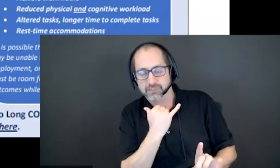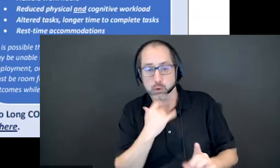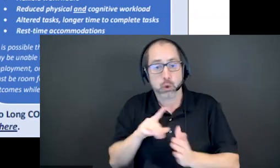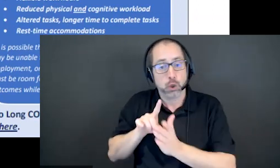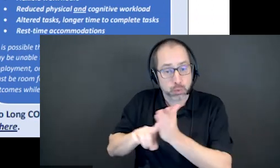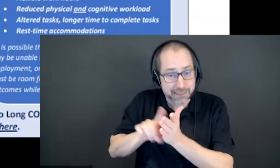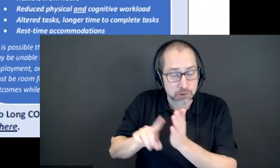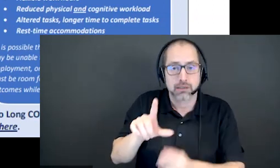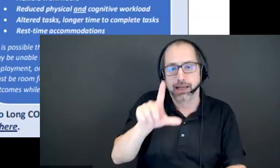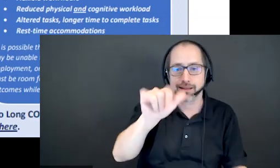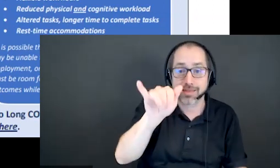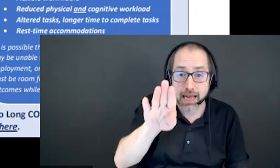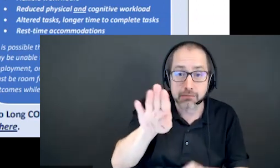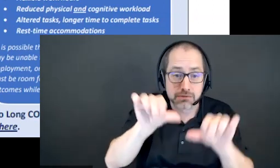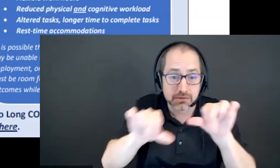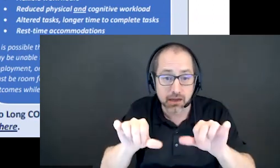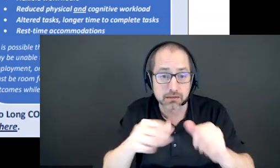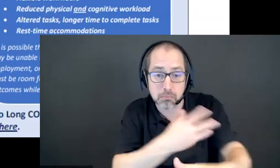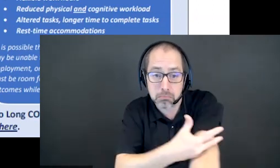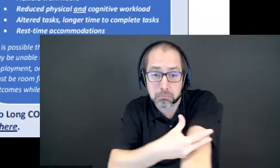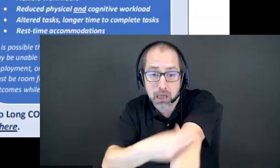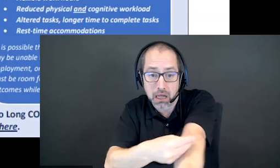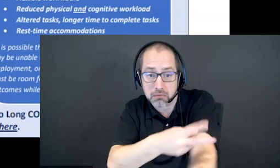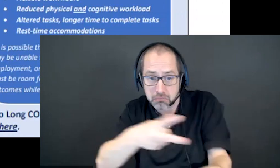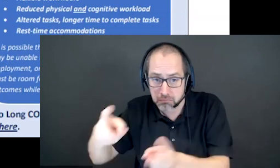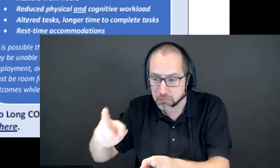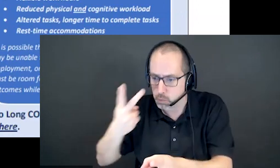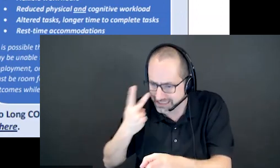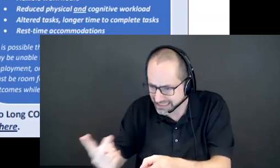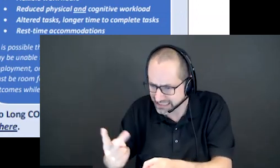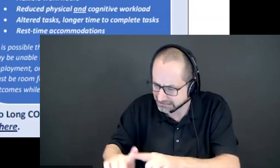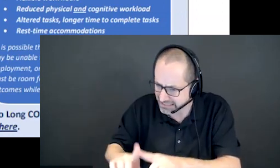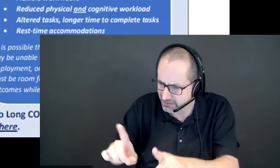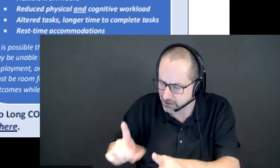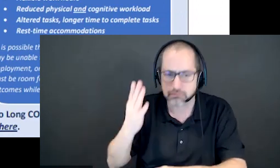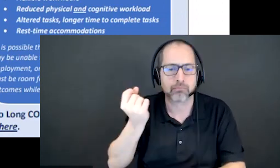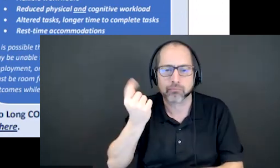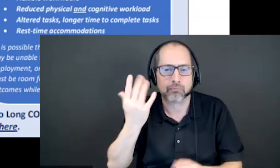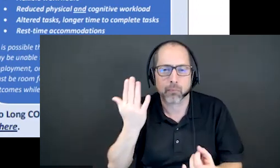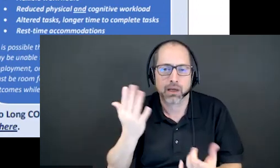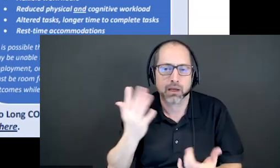things that are changing but it again not super accessible if you just walk into your you know